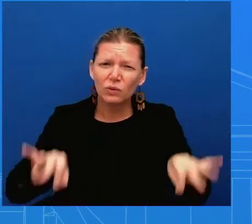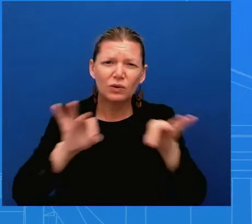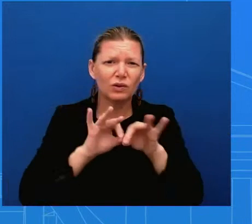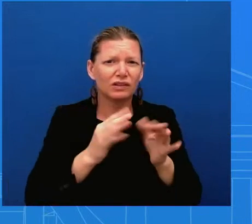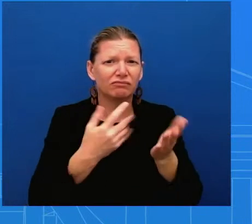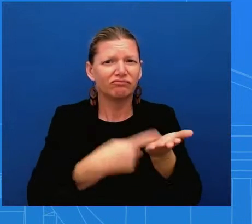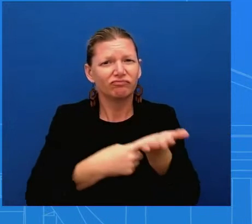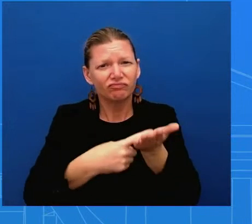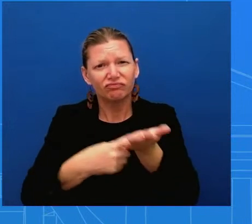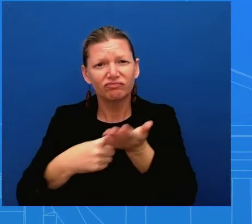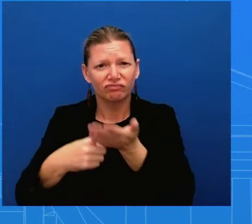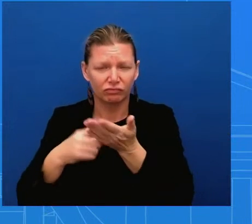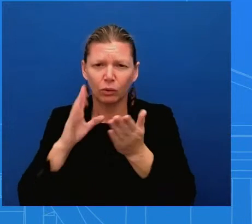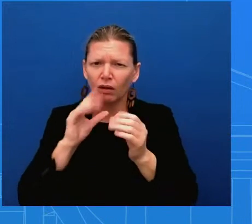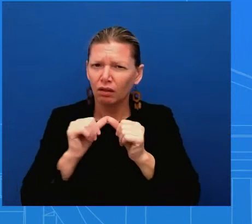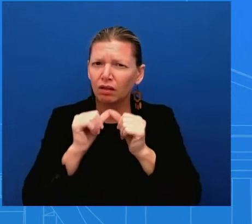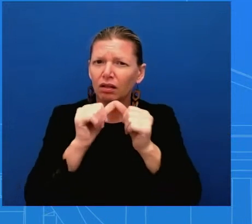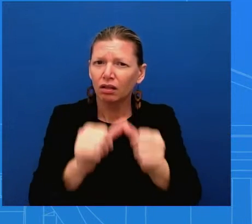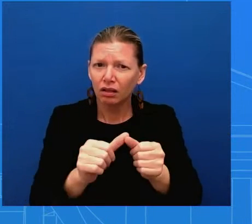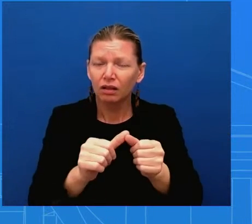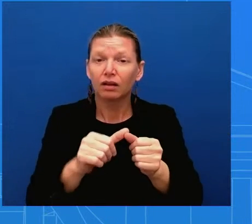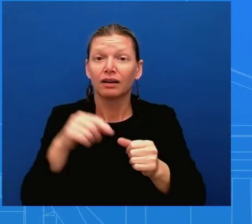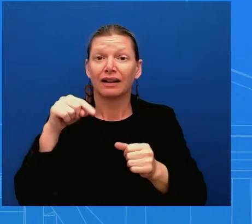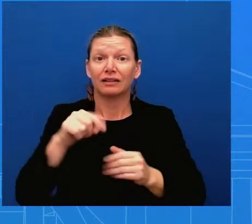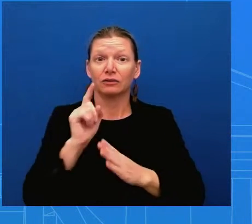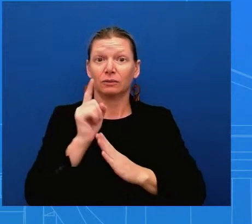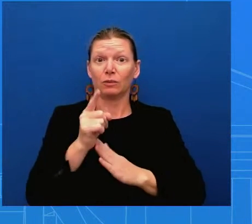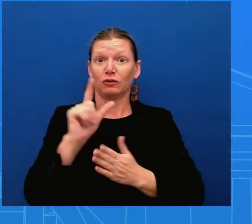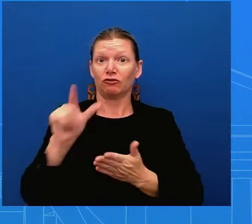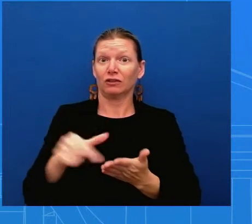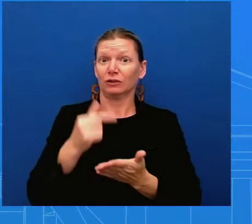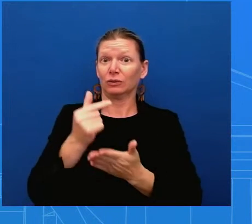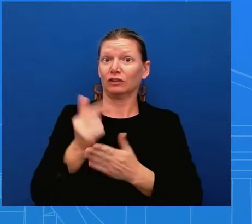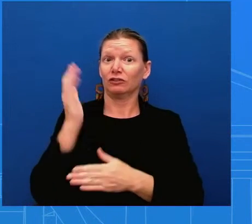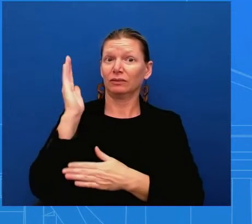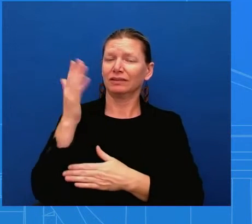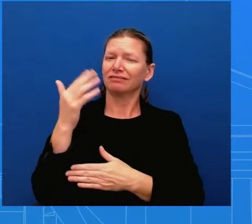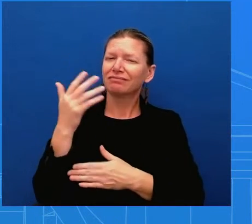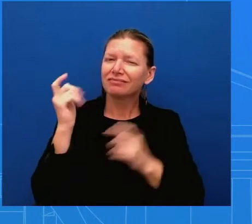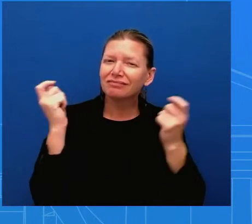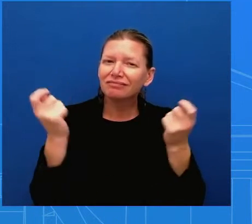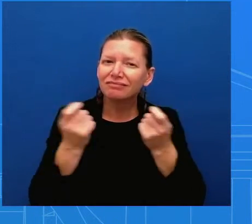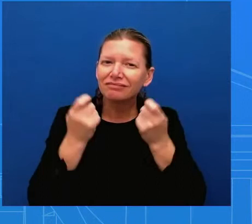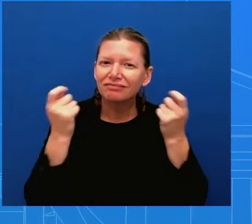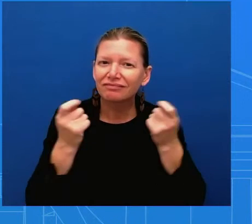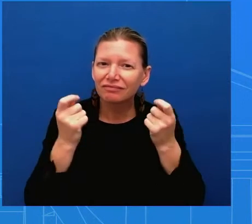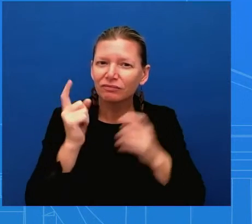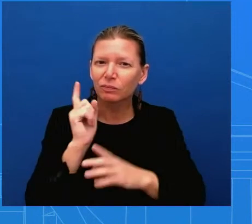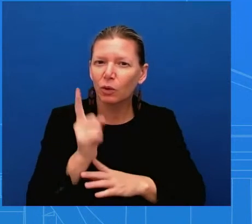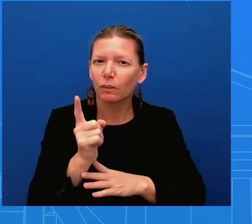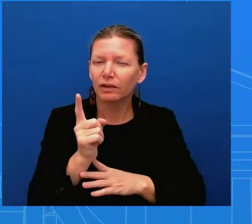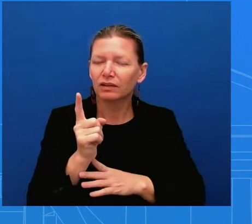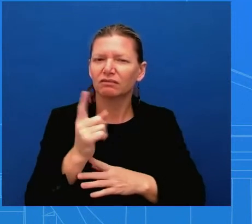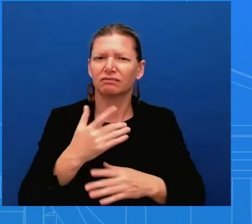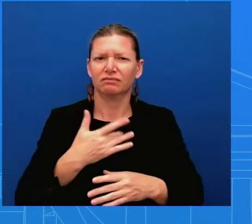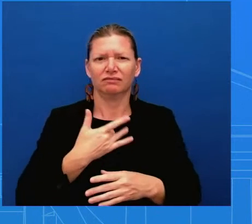is such a celebratory moment. And we believe it's important. It's important f- -- in this instance, Morehouse is going to hear directly